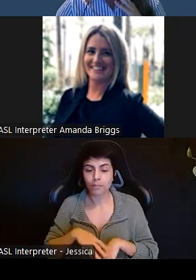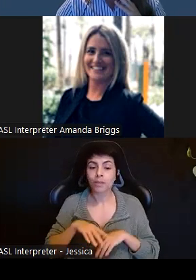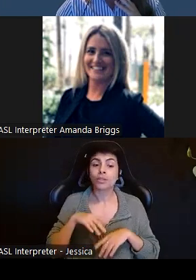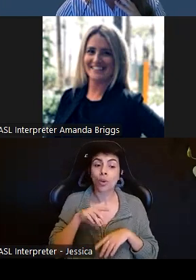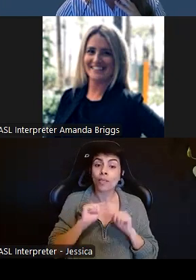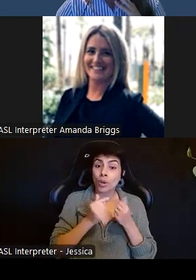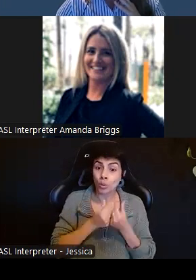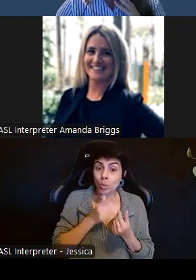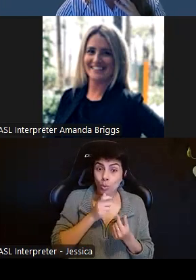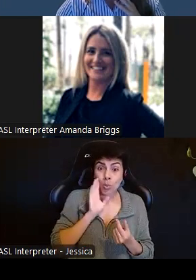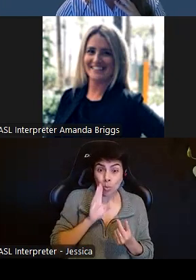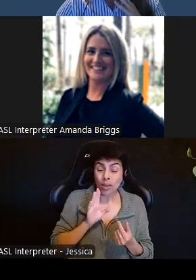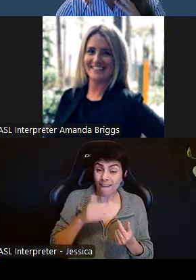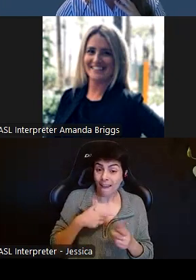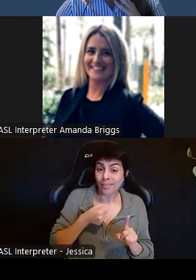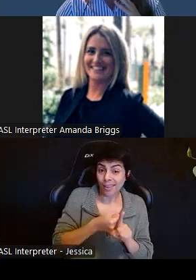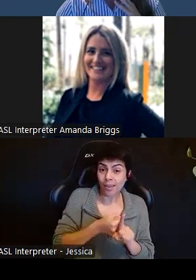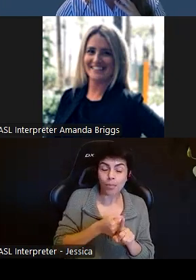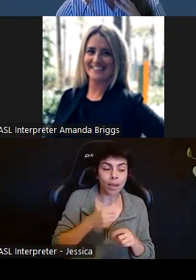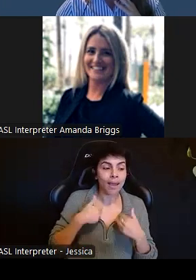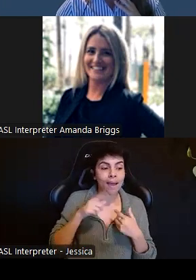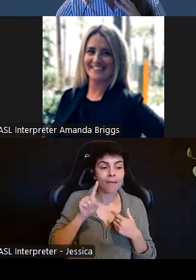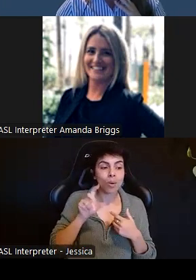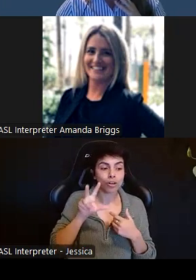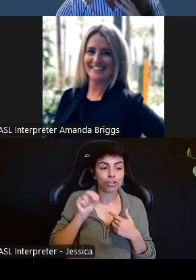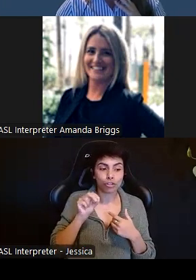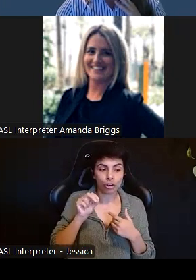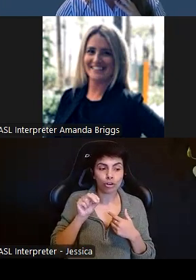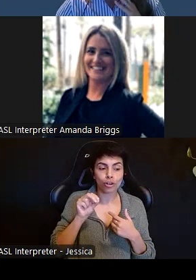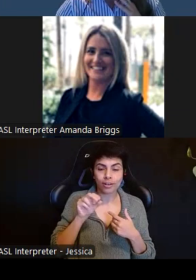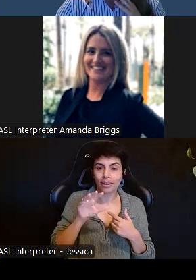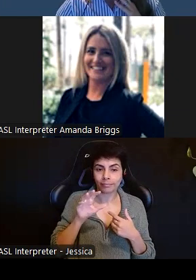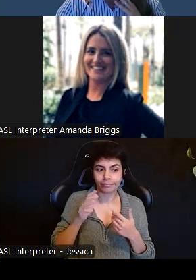there will be an asset limit of $130,000 for a household of one person,